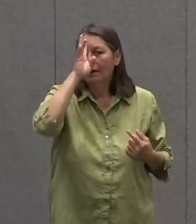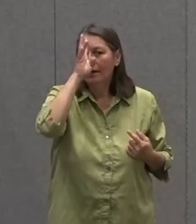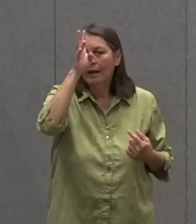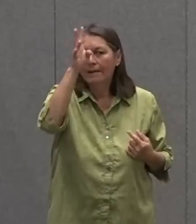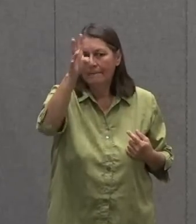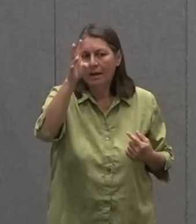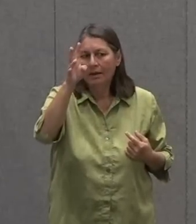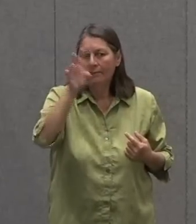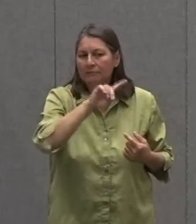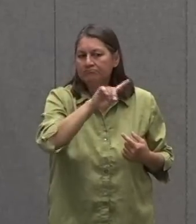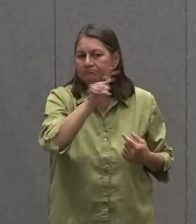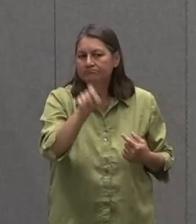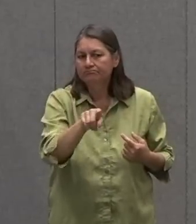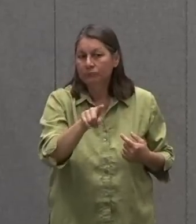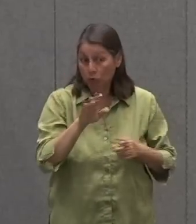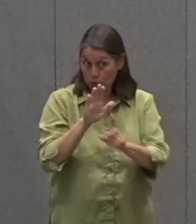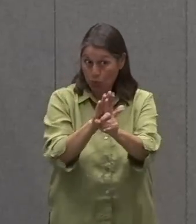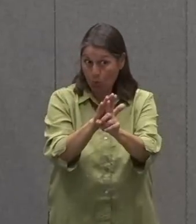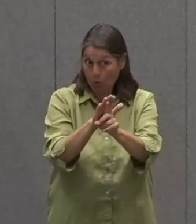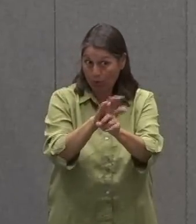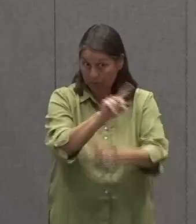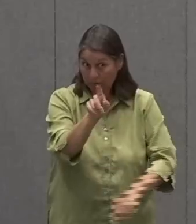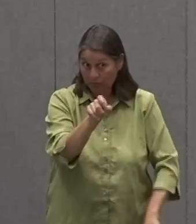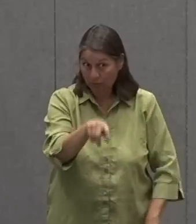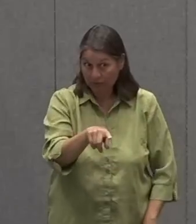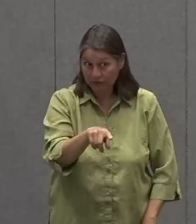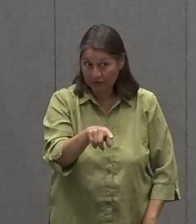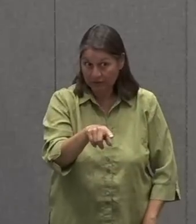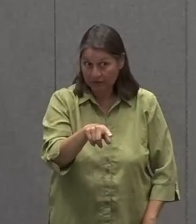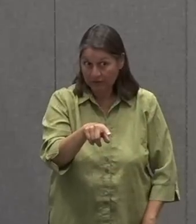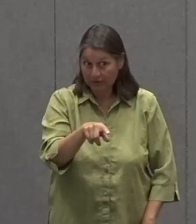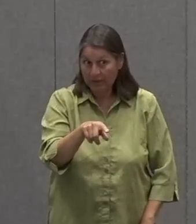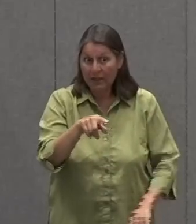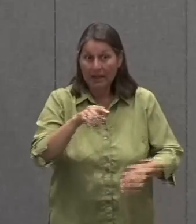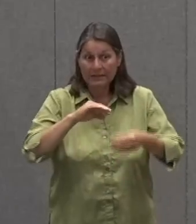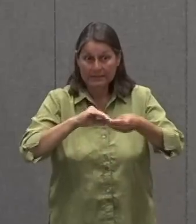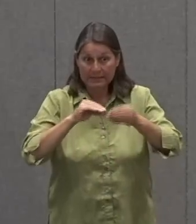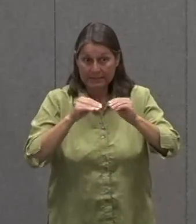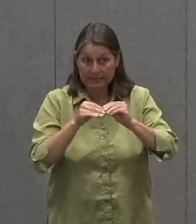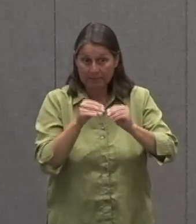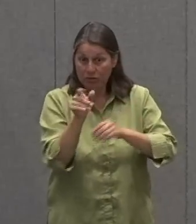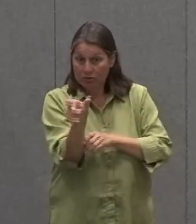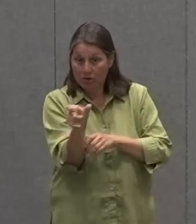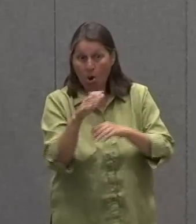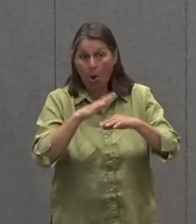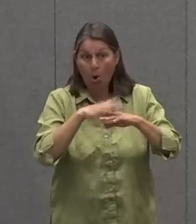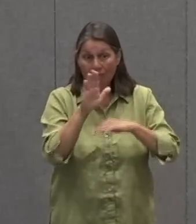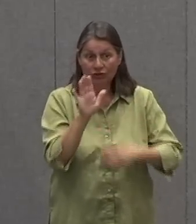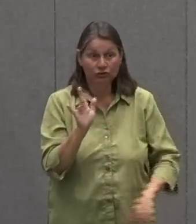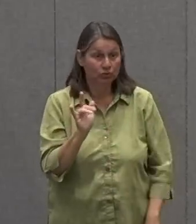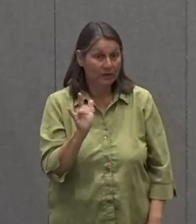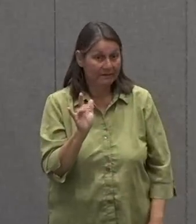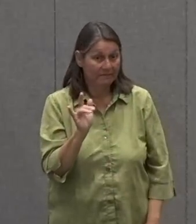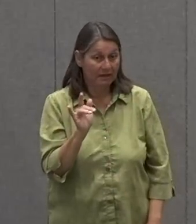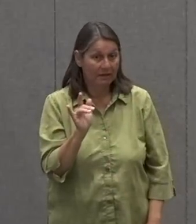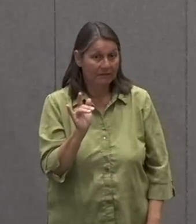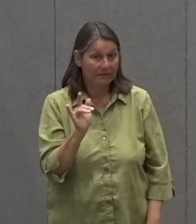of your own that is over 25. This will make it harder for your family members